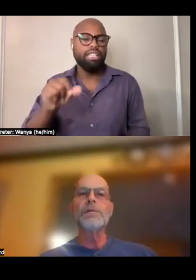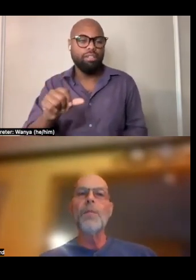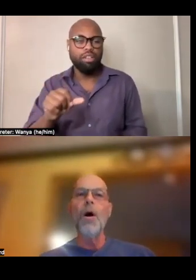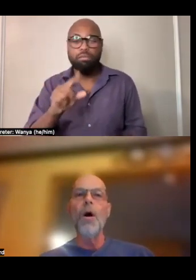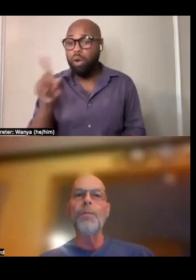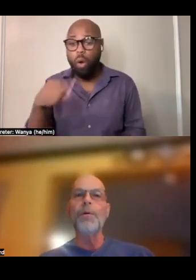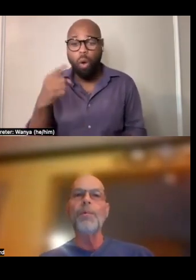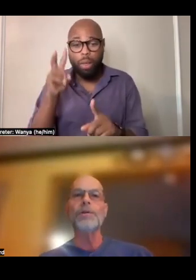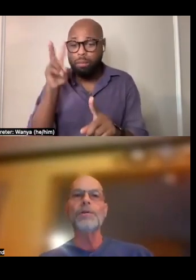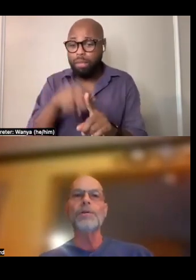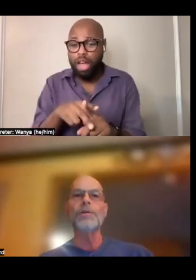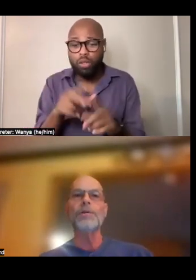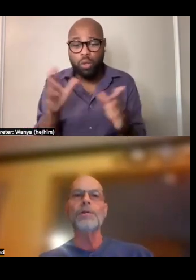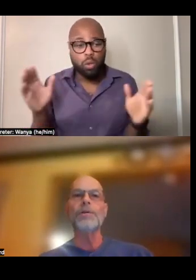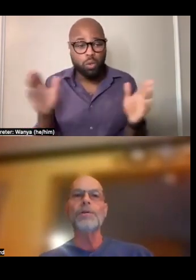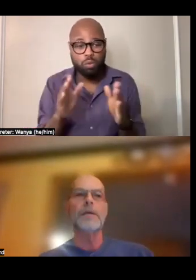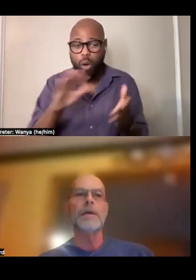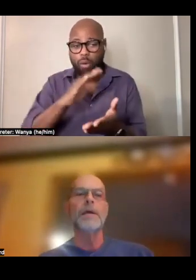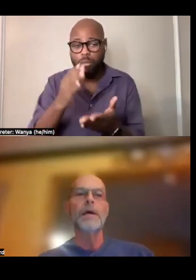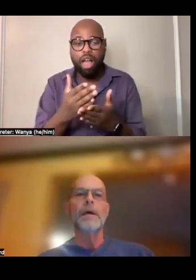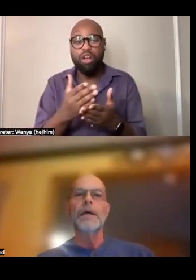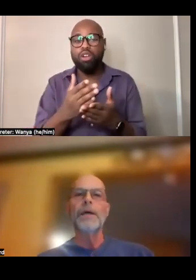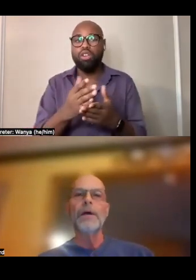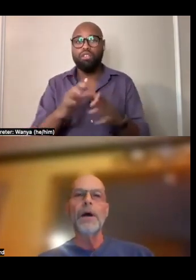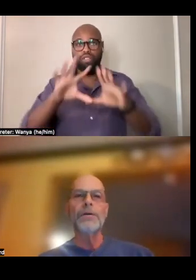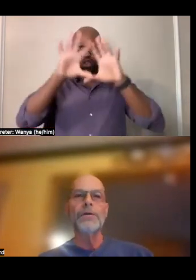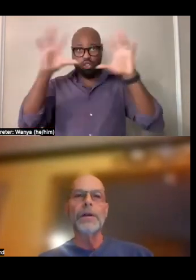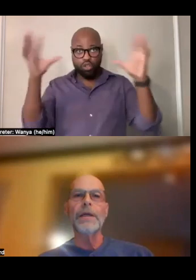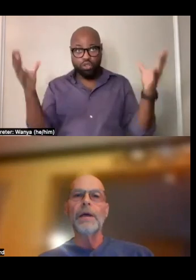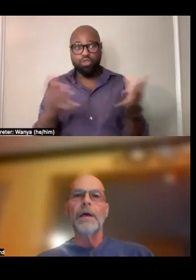a small proportion of the total housing in the country.